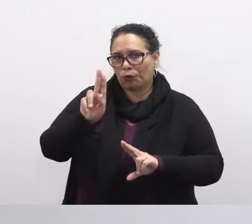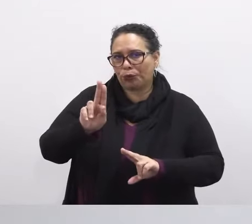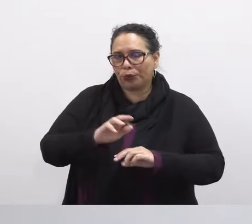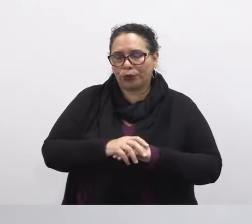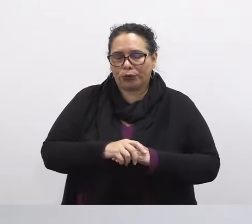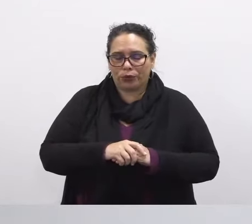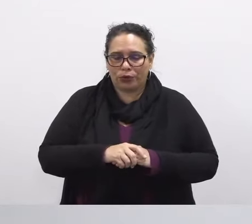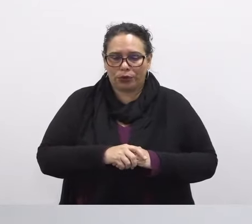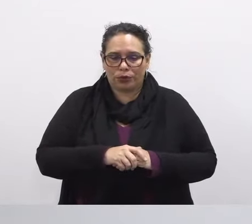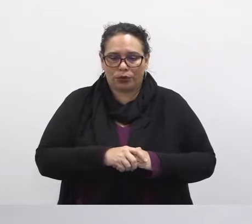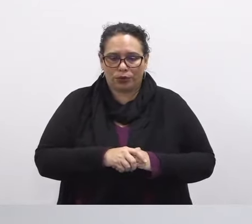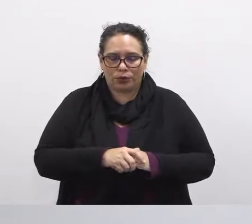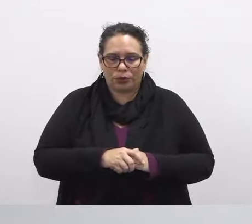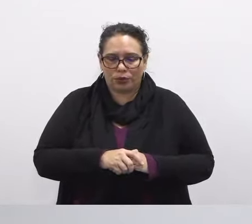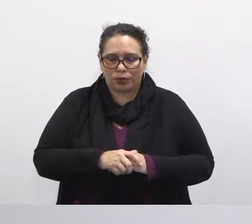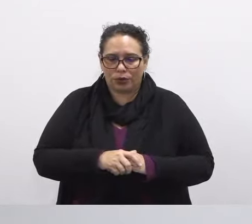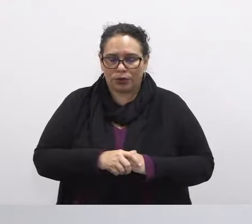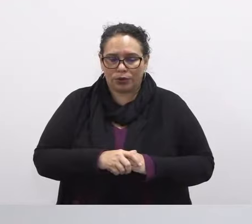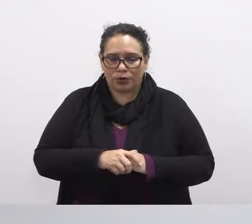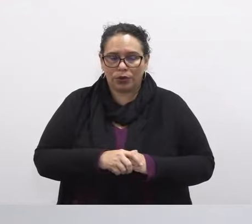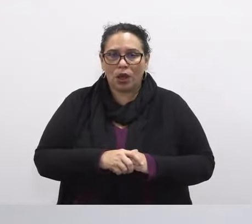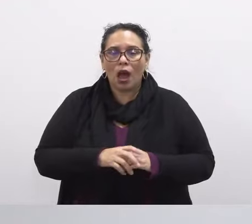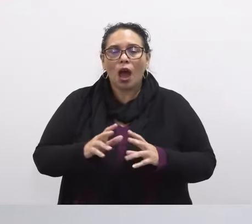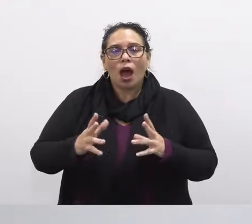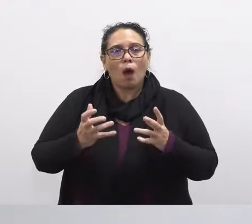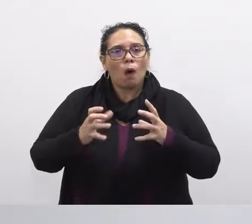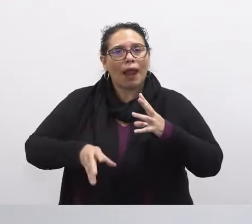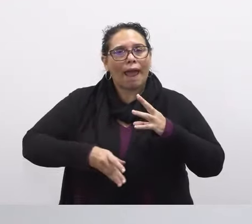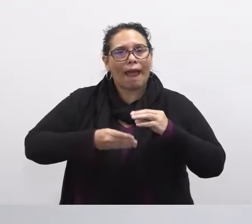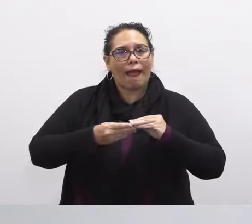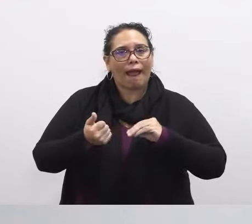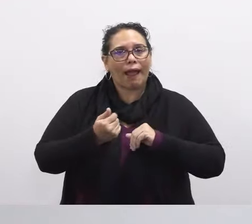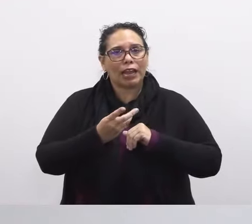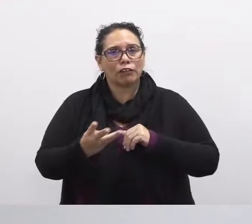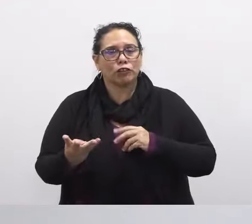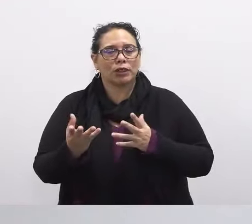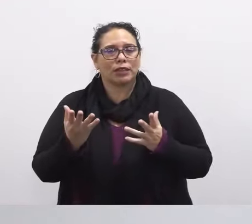I will just add a few things about our Jordan visit